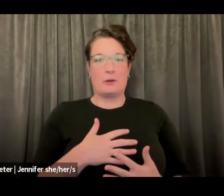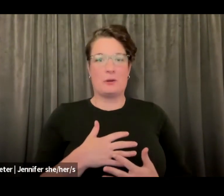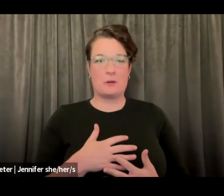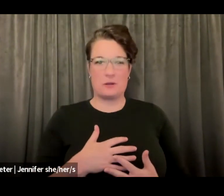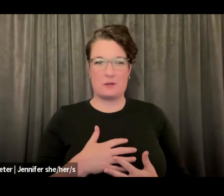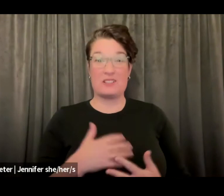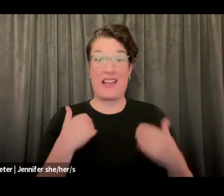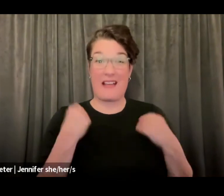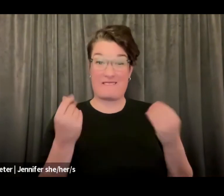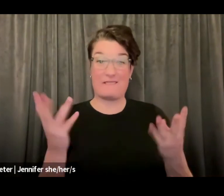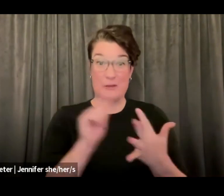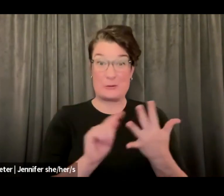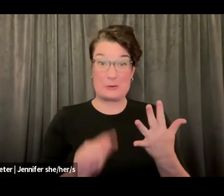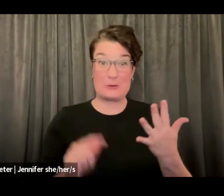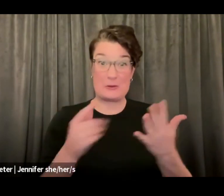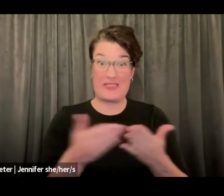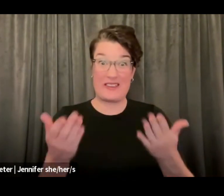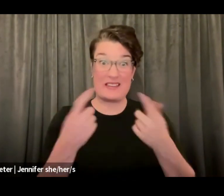Well We have a few announcements.